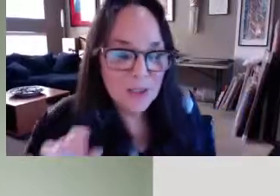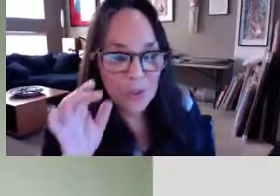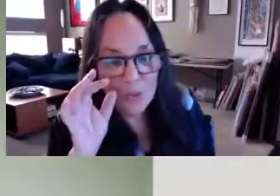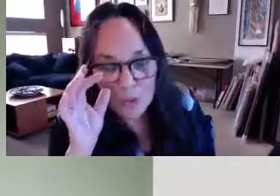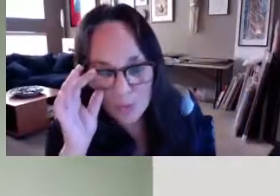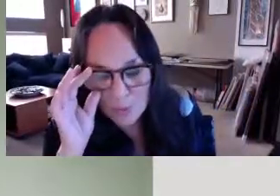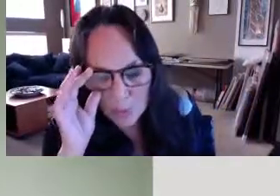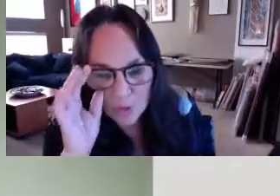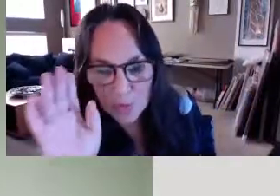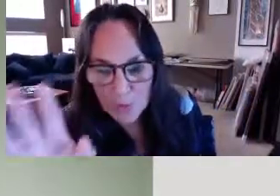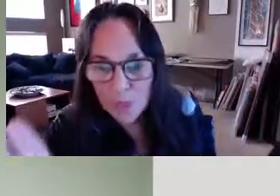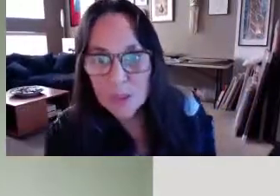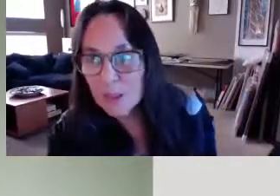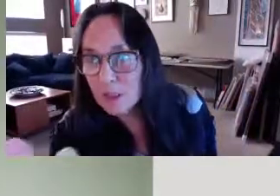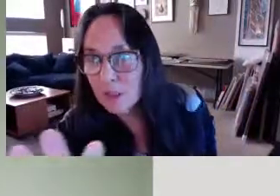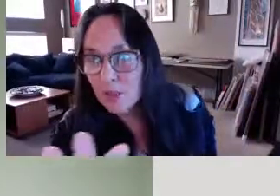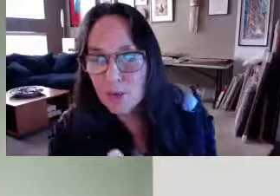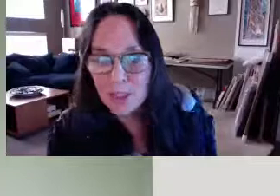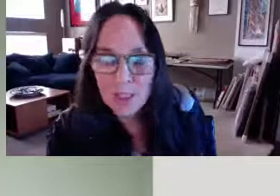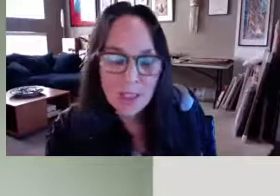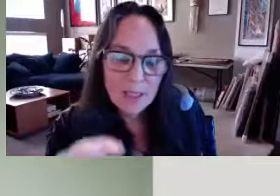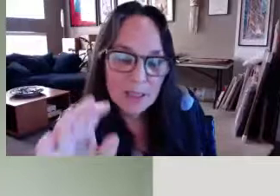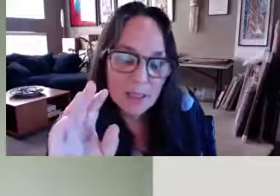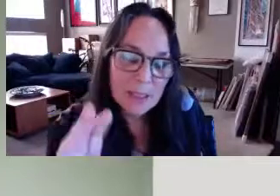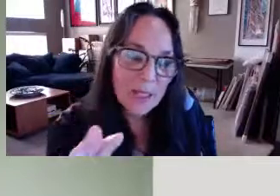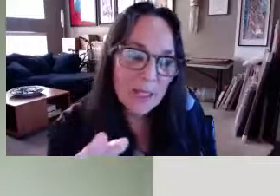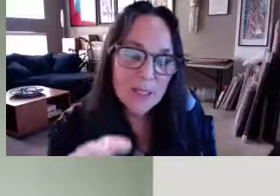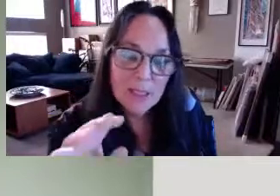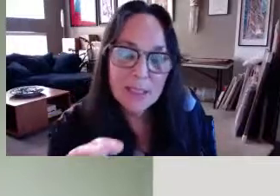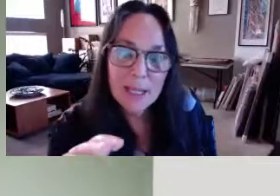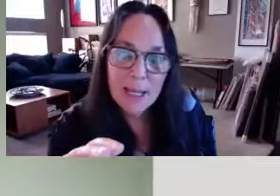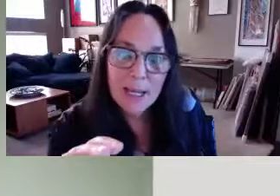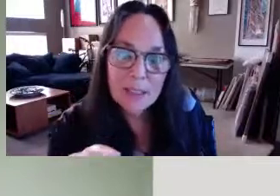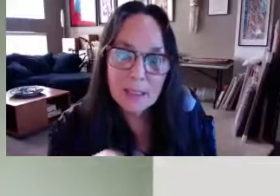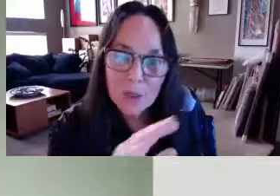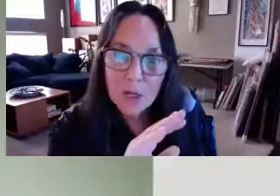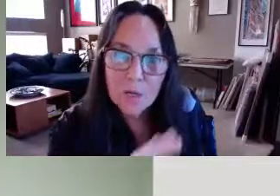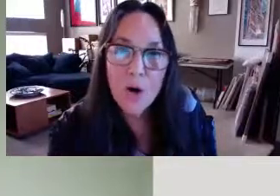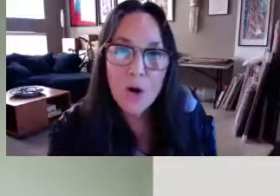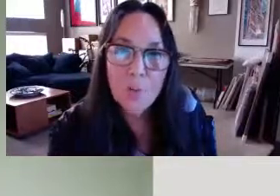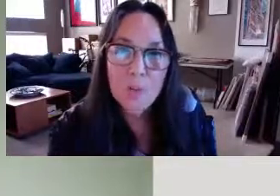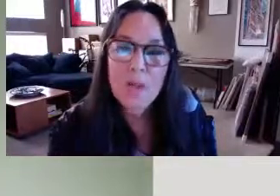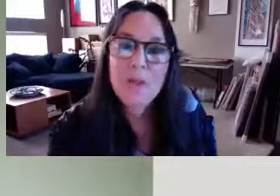so you know jurisprudence in this country and the state and the indian act did a lot of harm to